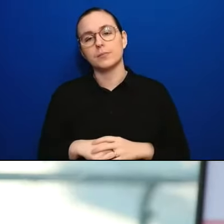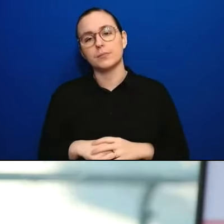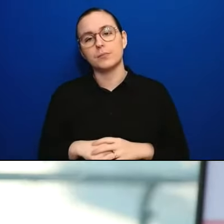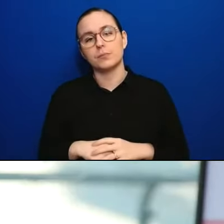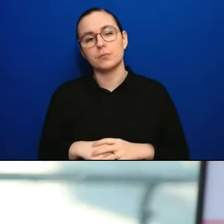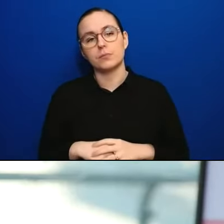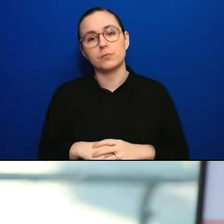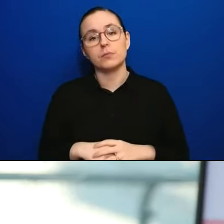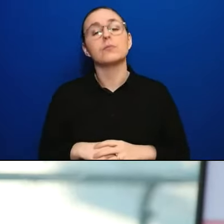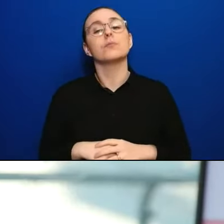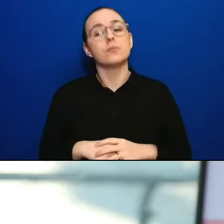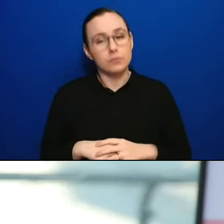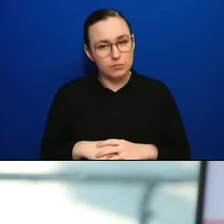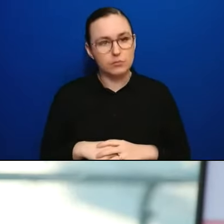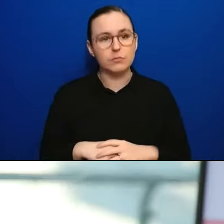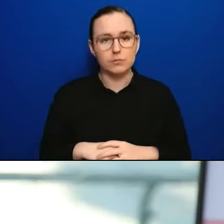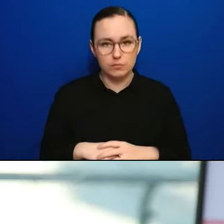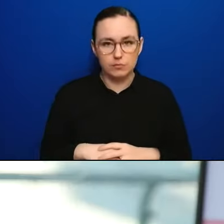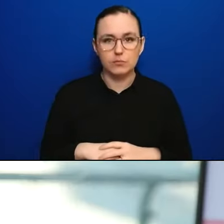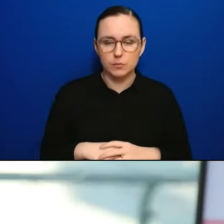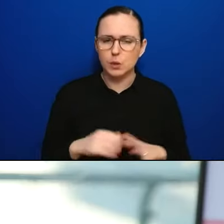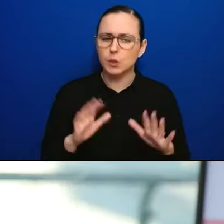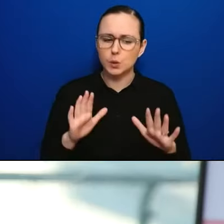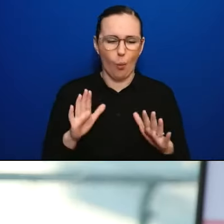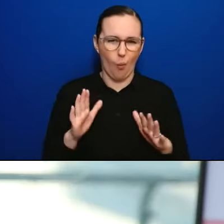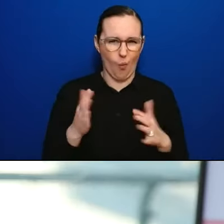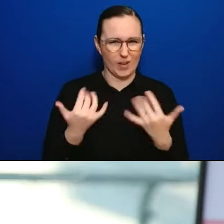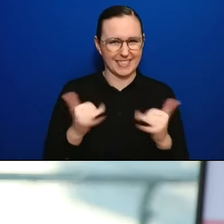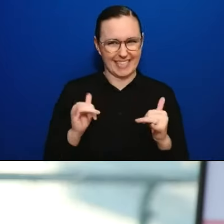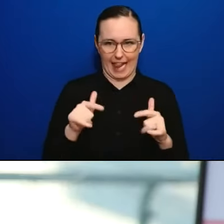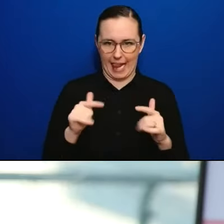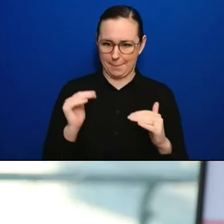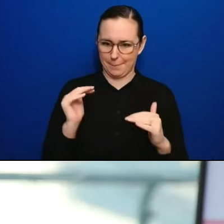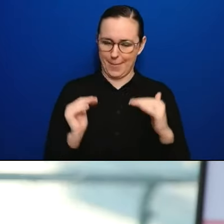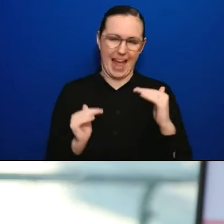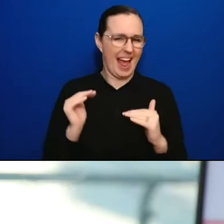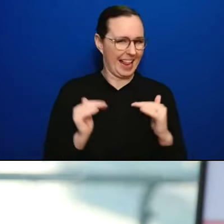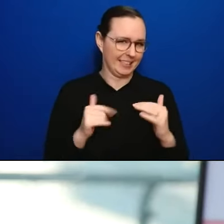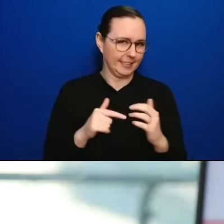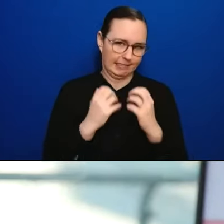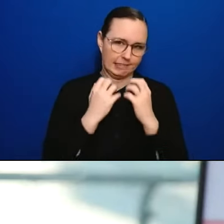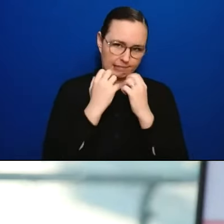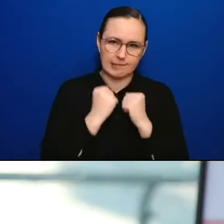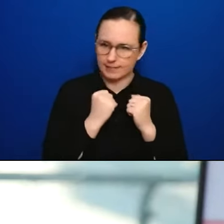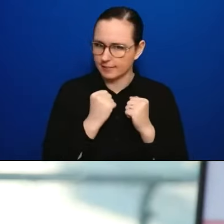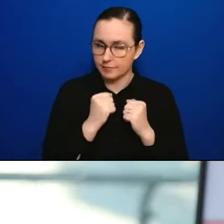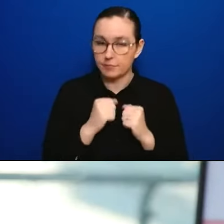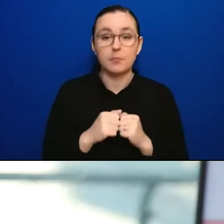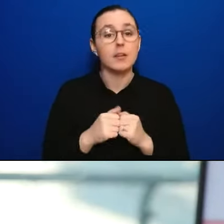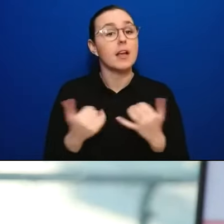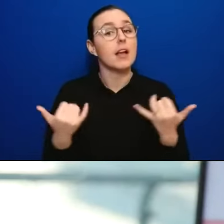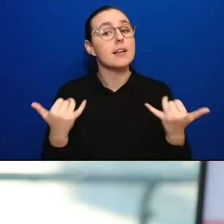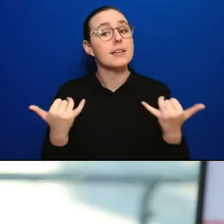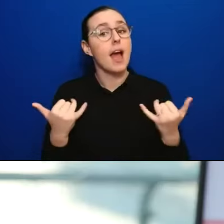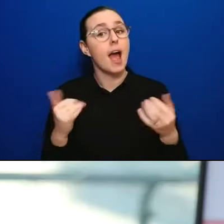are so important. It is important that we